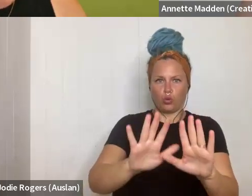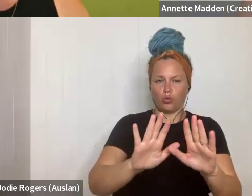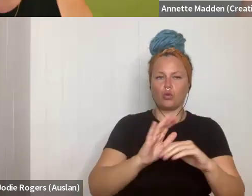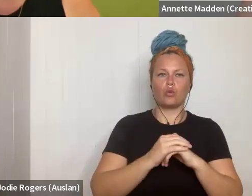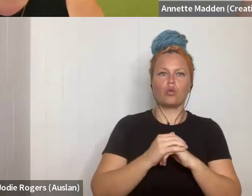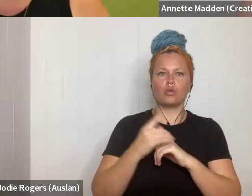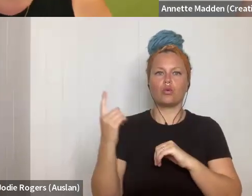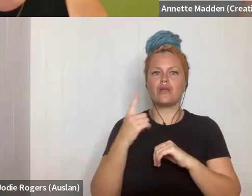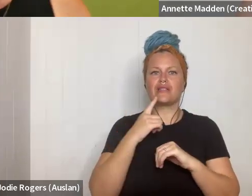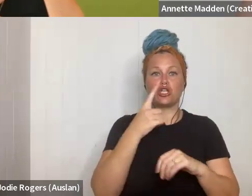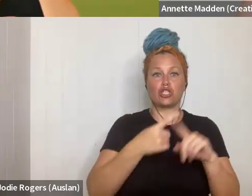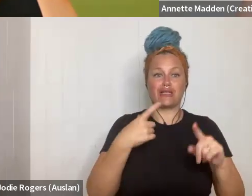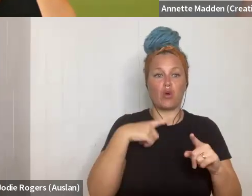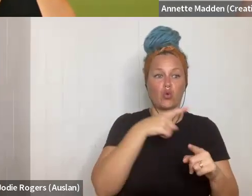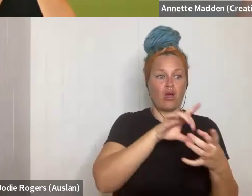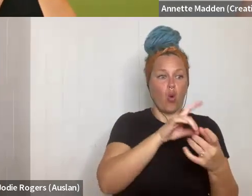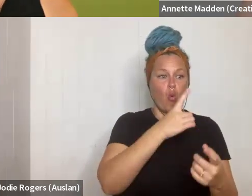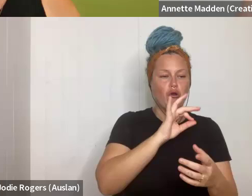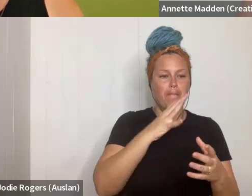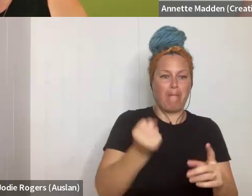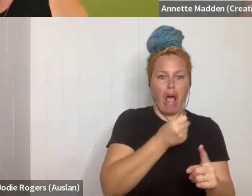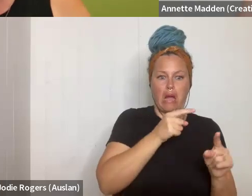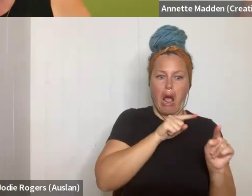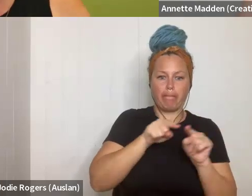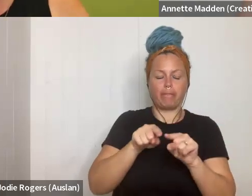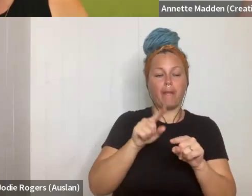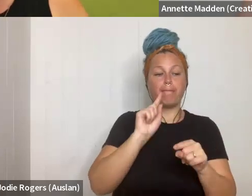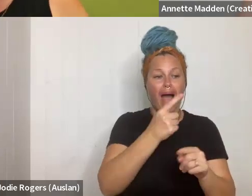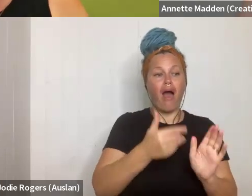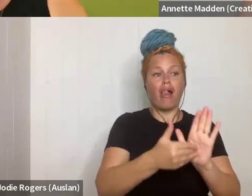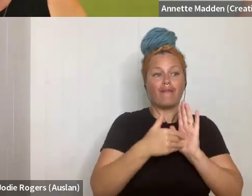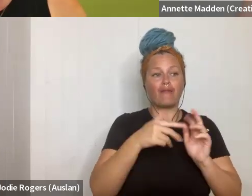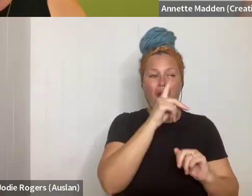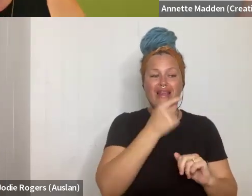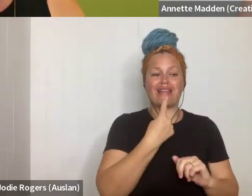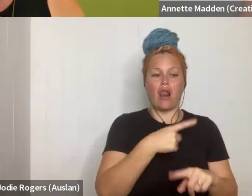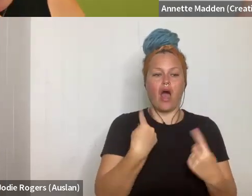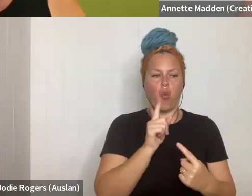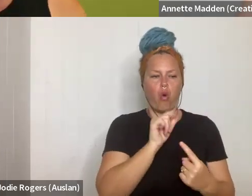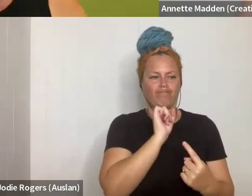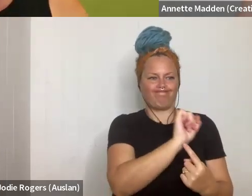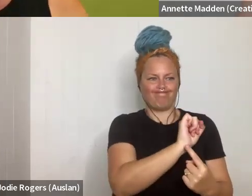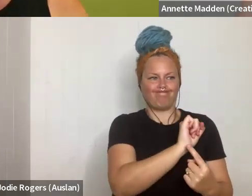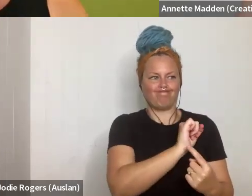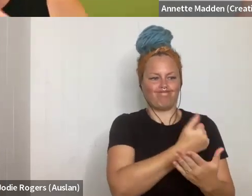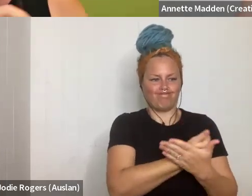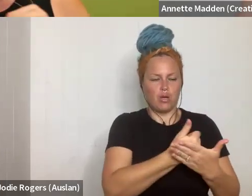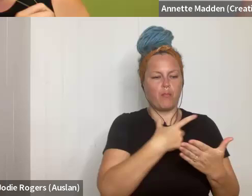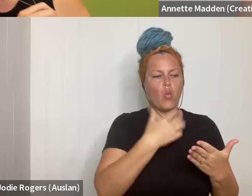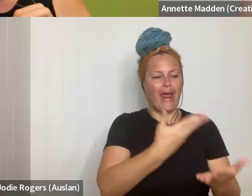program of activity and the budget allocation to begin essentially. It would be helpful